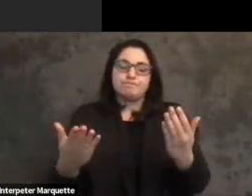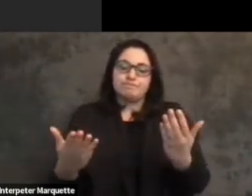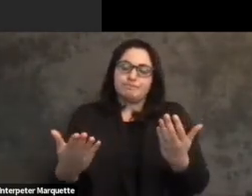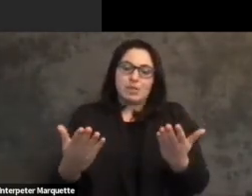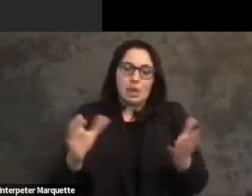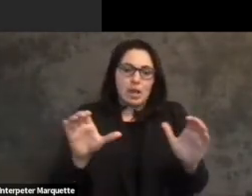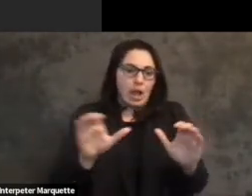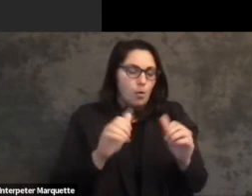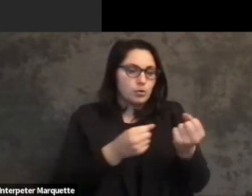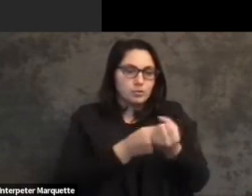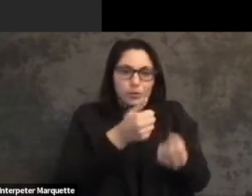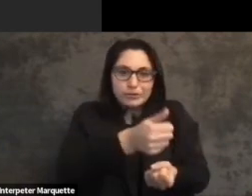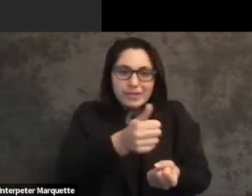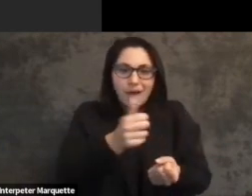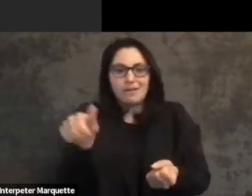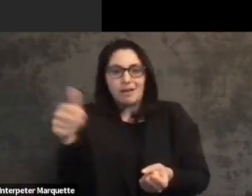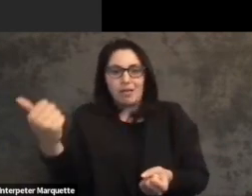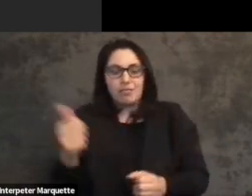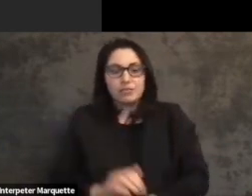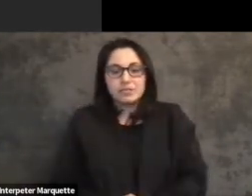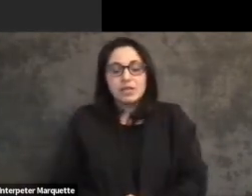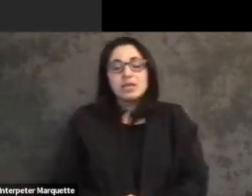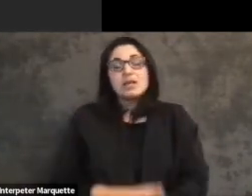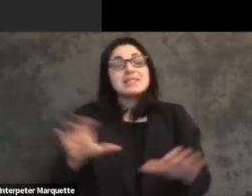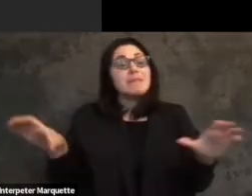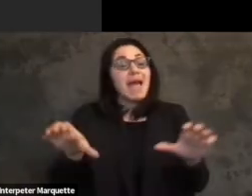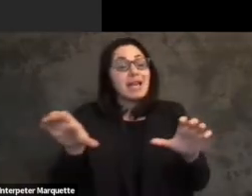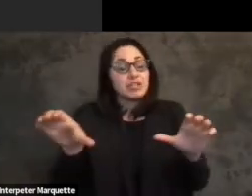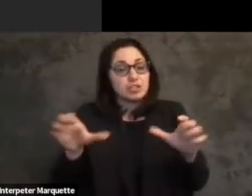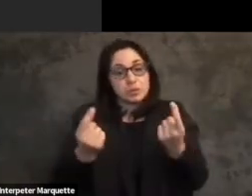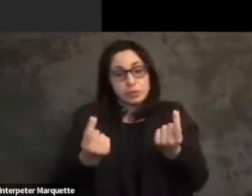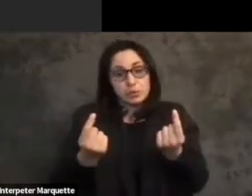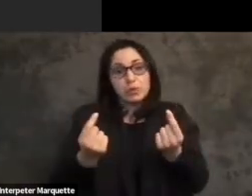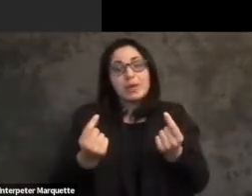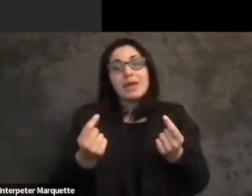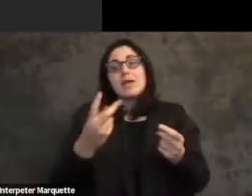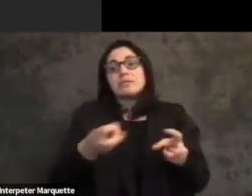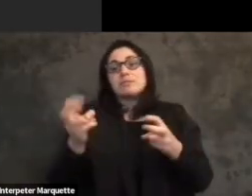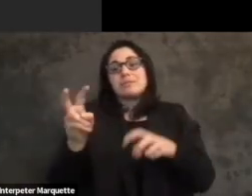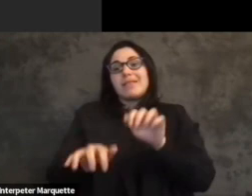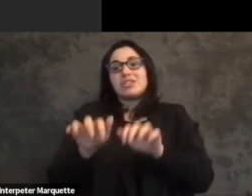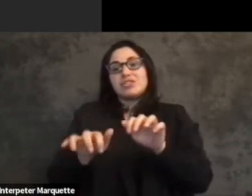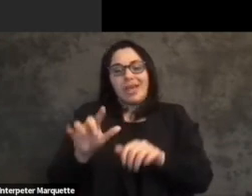who shared your personal journey with everyone tonight. So grateful for you speaking up and